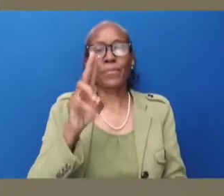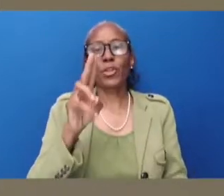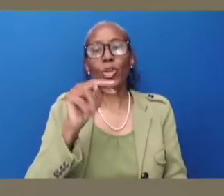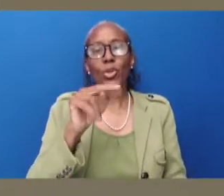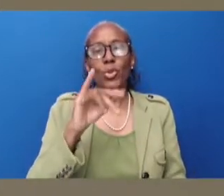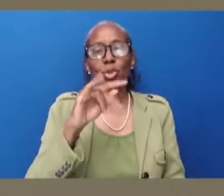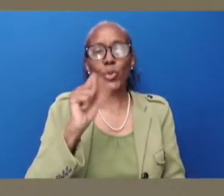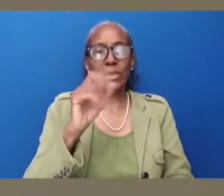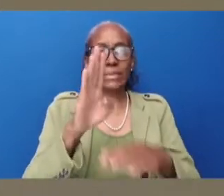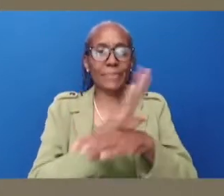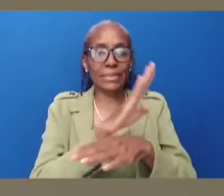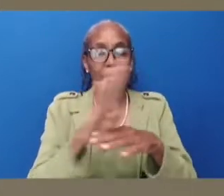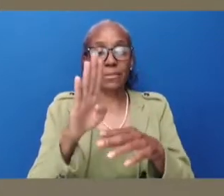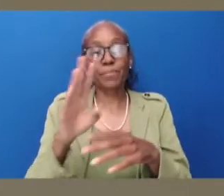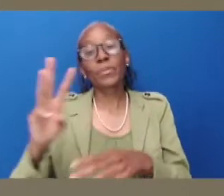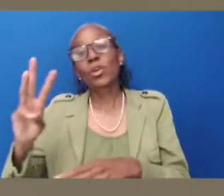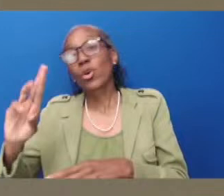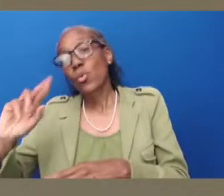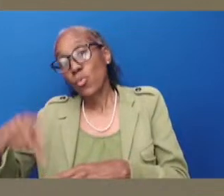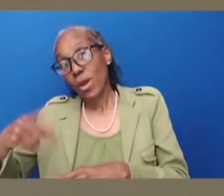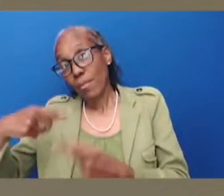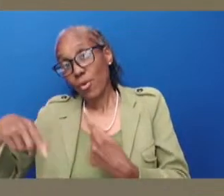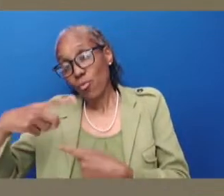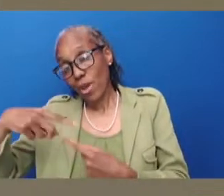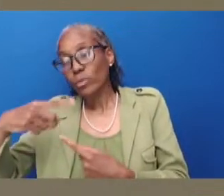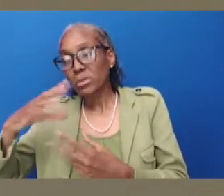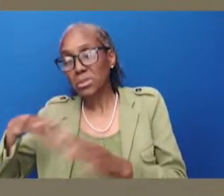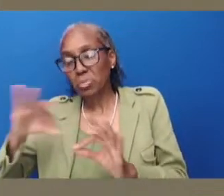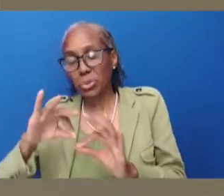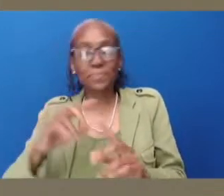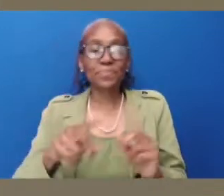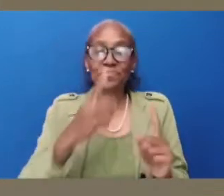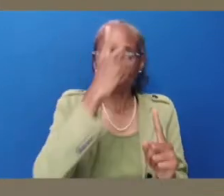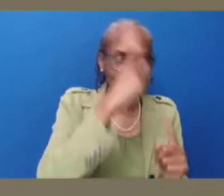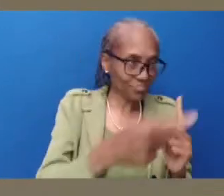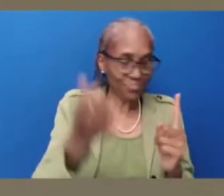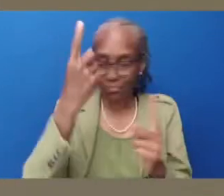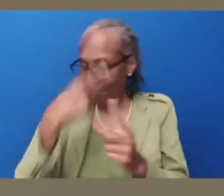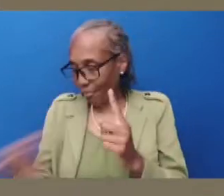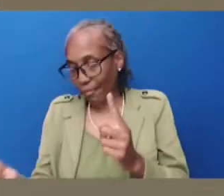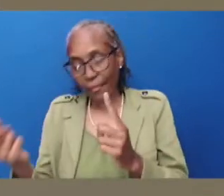THE COUNTY SHOULD BE IN IF THE